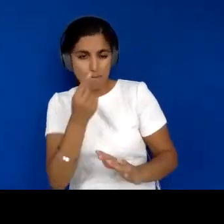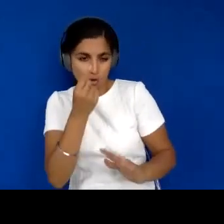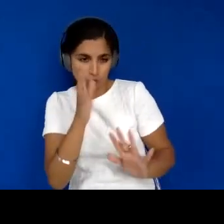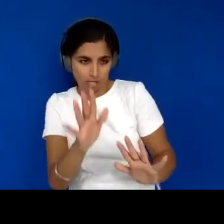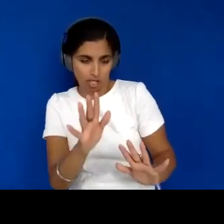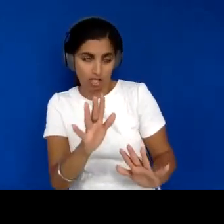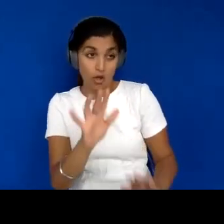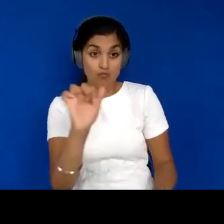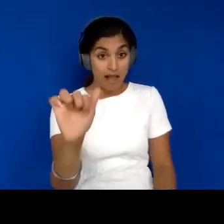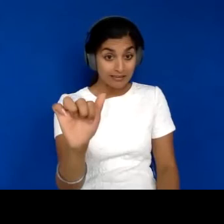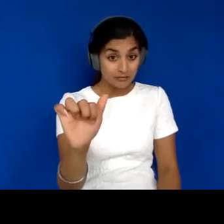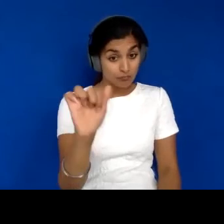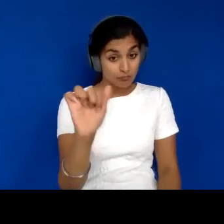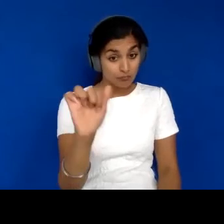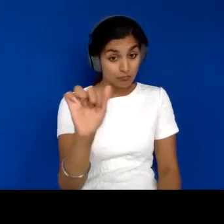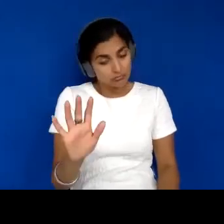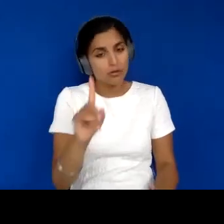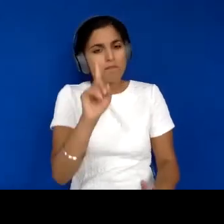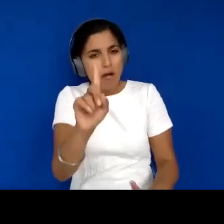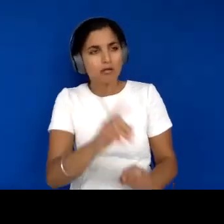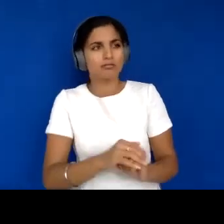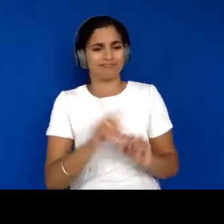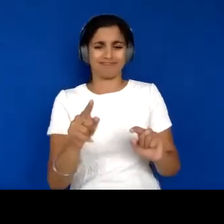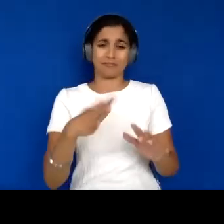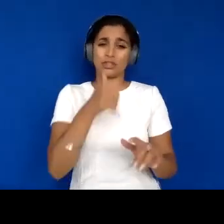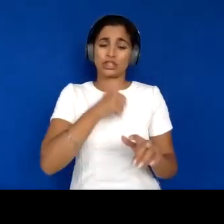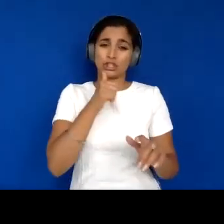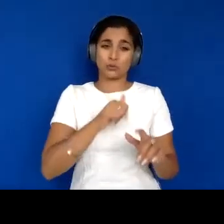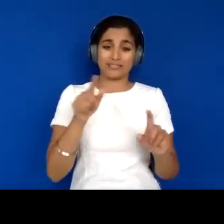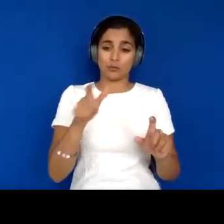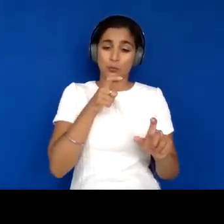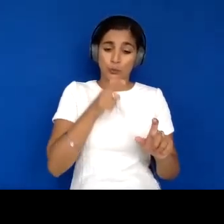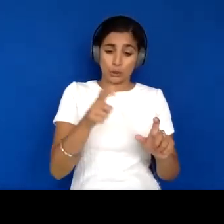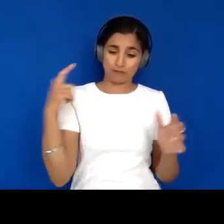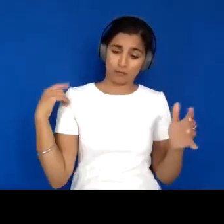nevertheless the term has been present for so long in my region that it will be